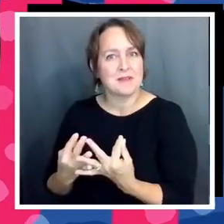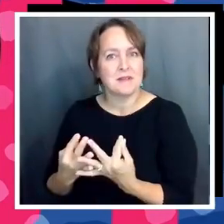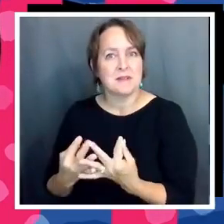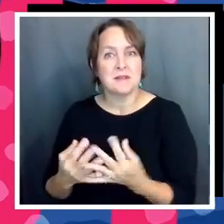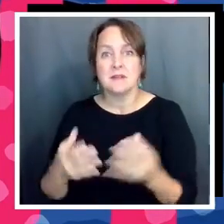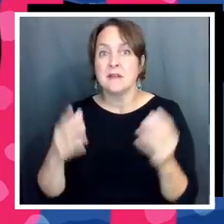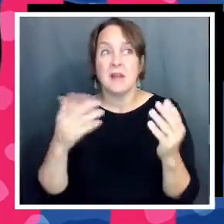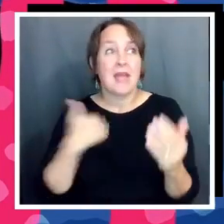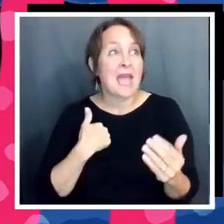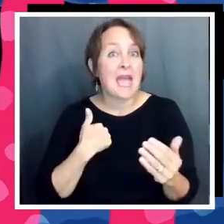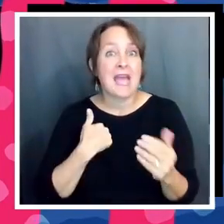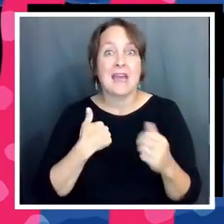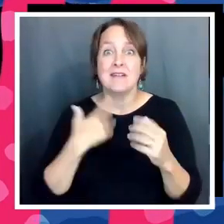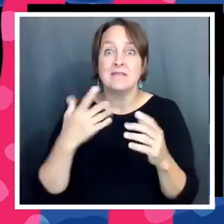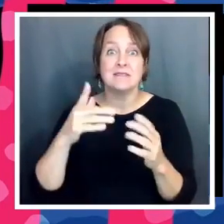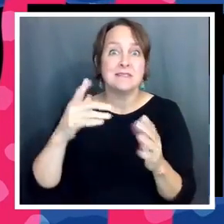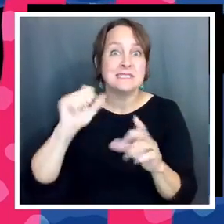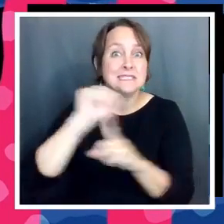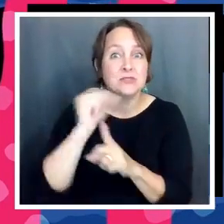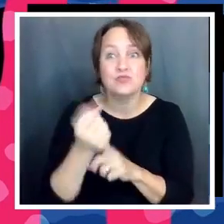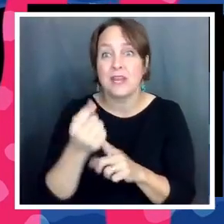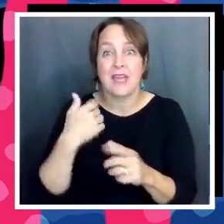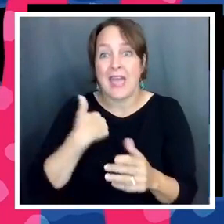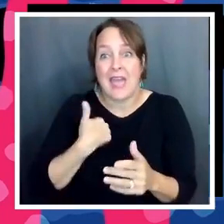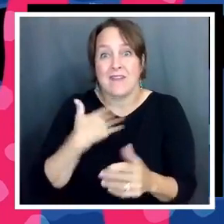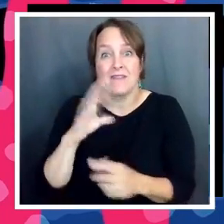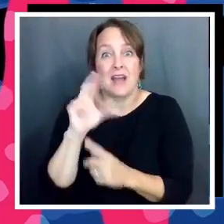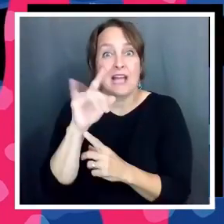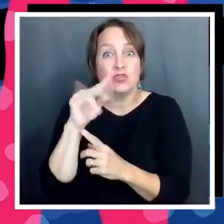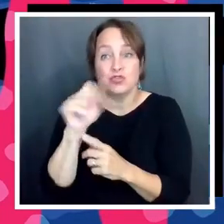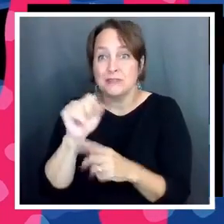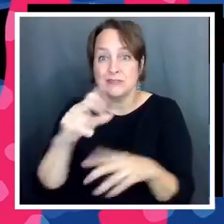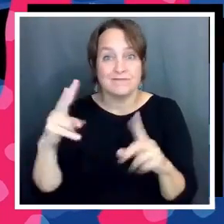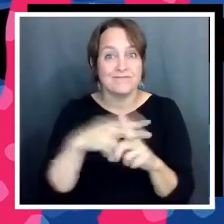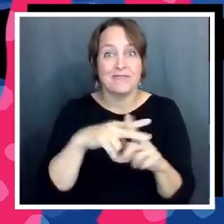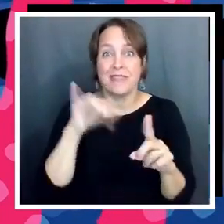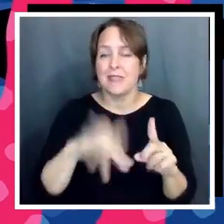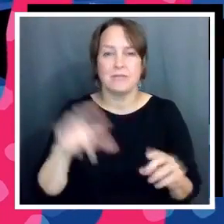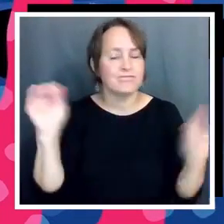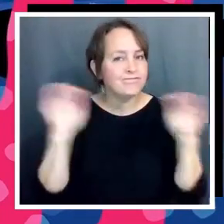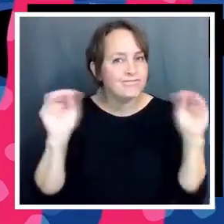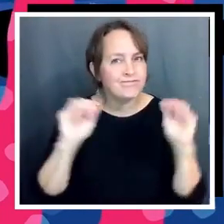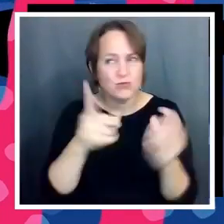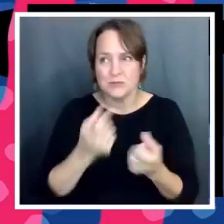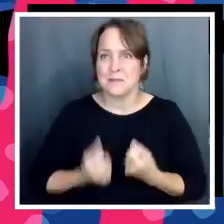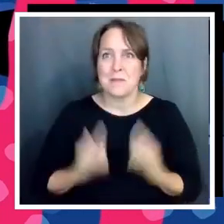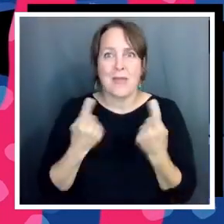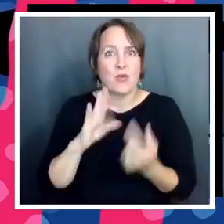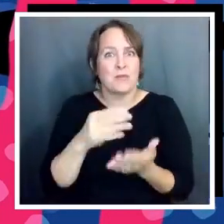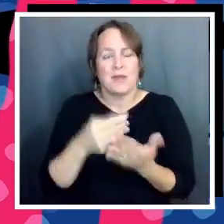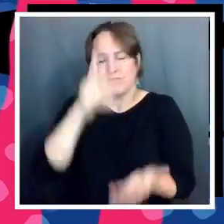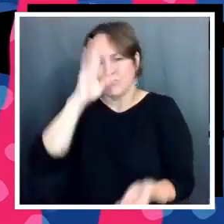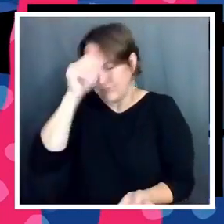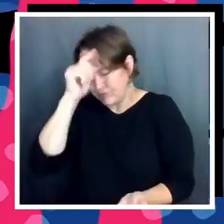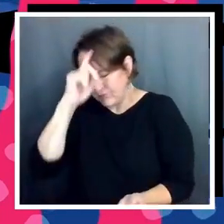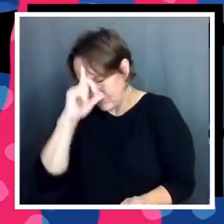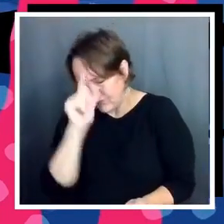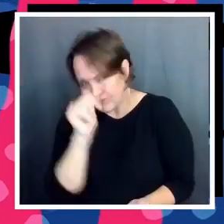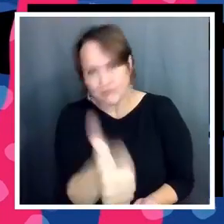THE FEDERAL GOVERNMENT WILL BE